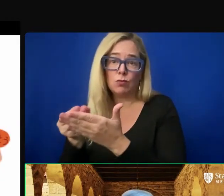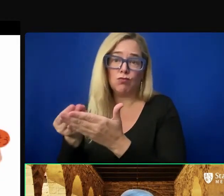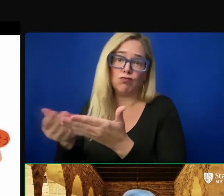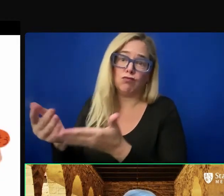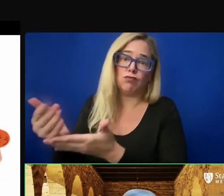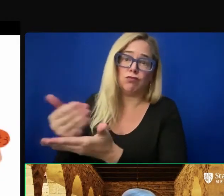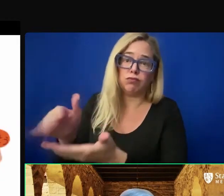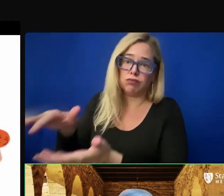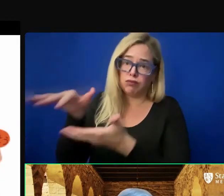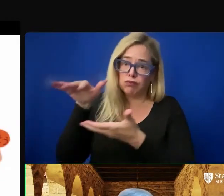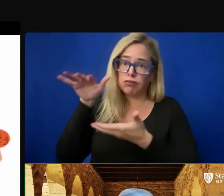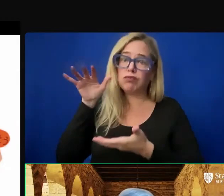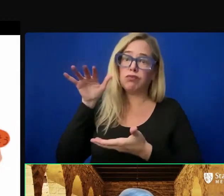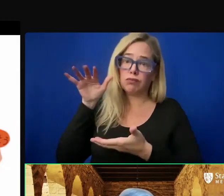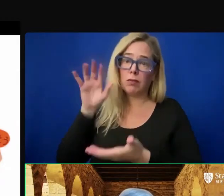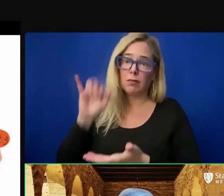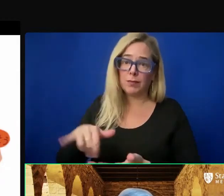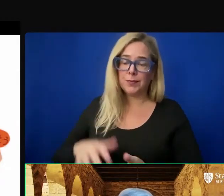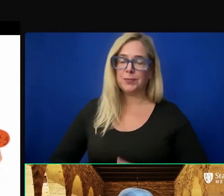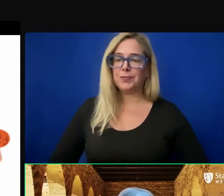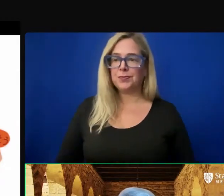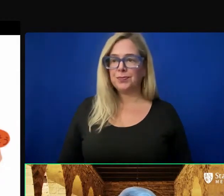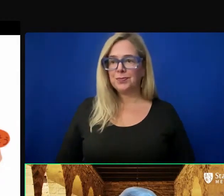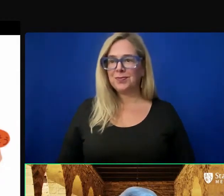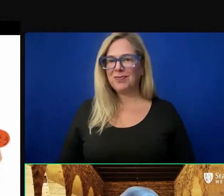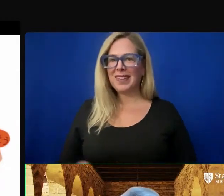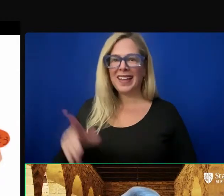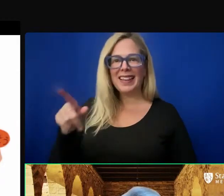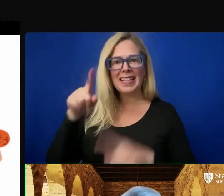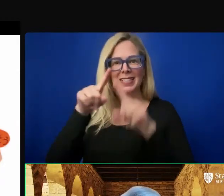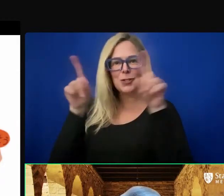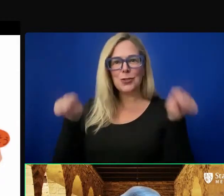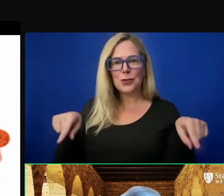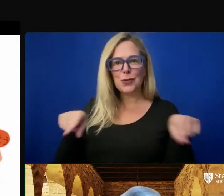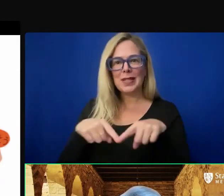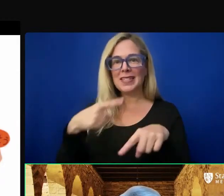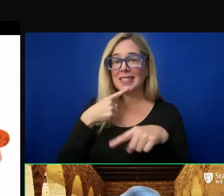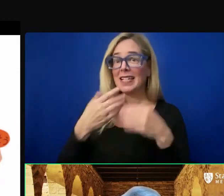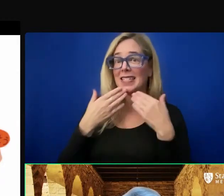This screen says thank you not because this is the end of the presentation,